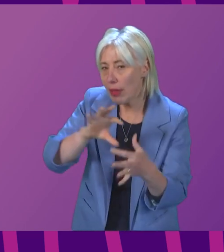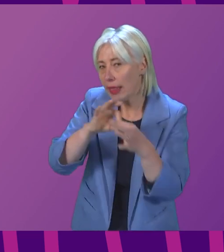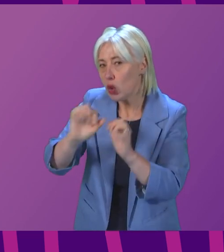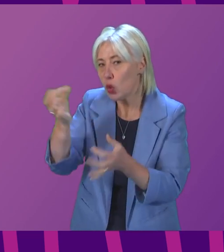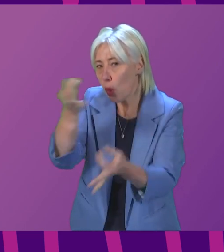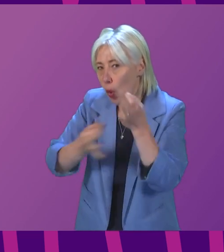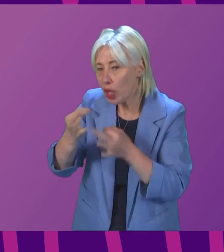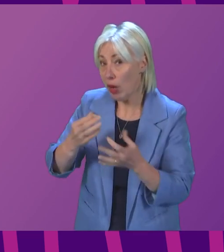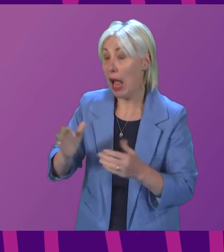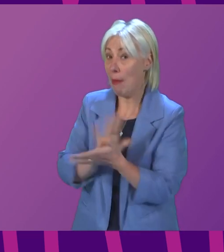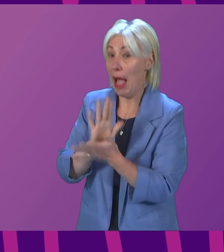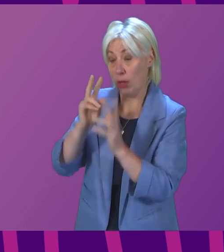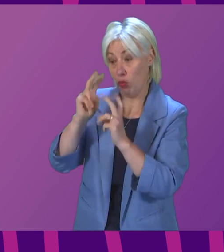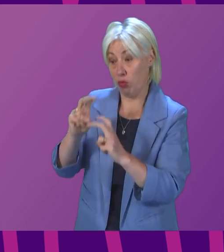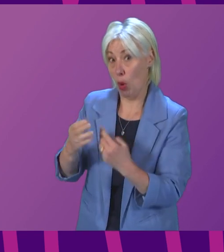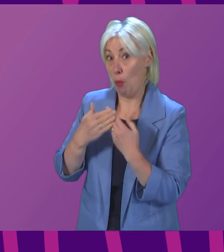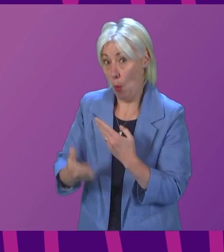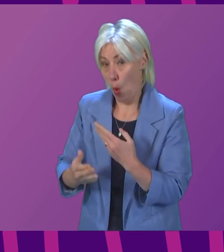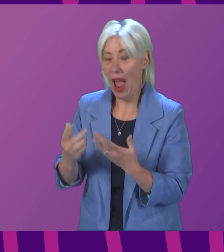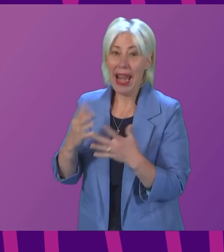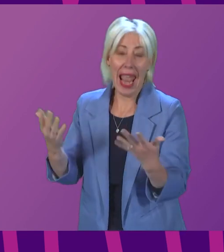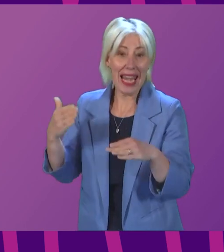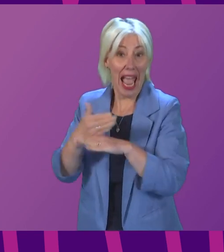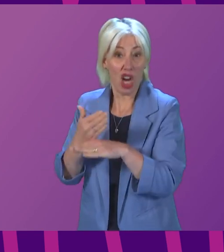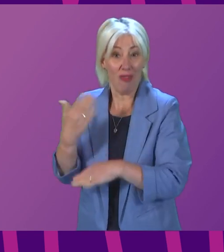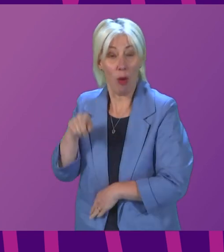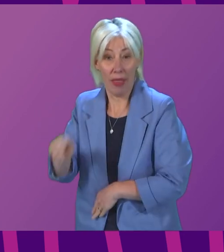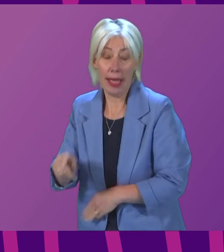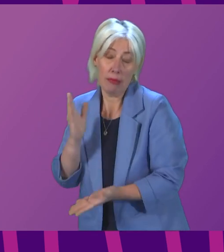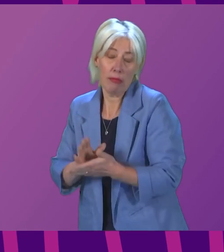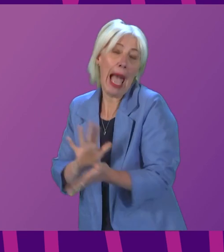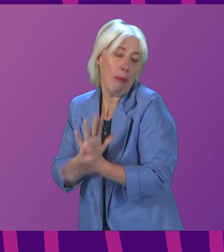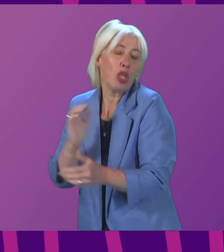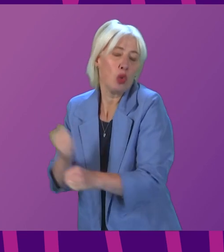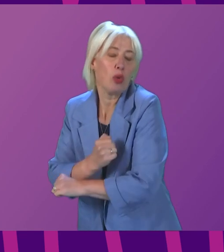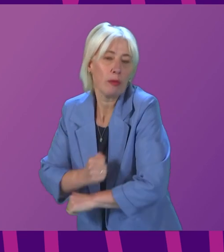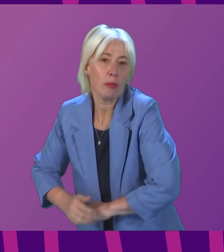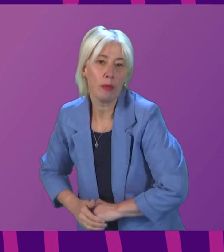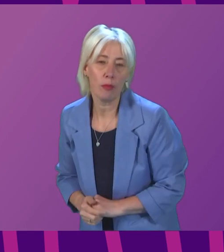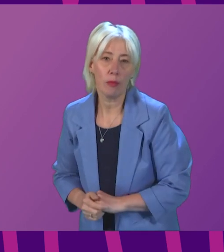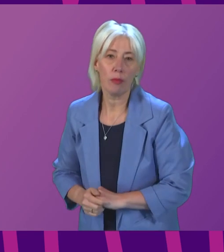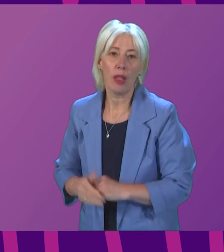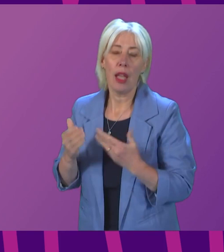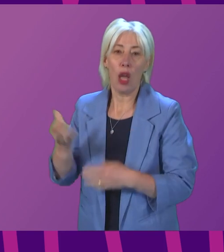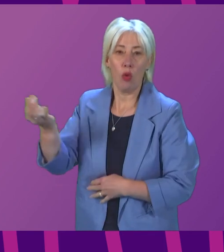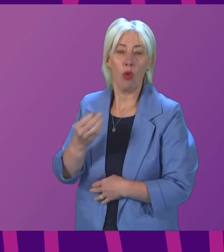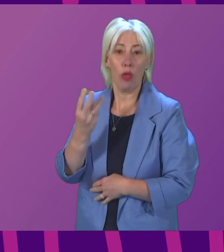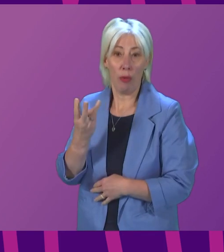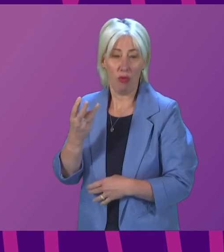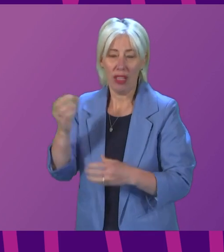if necessary and consider what action may be required as a result.